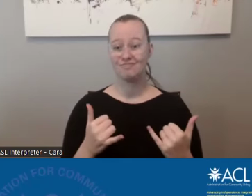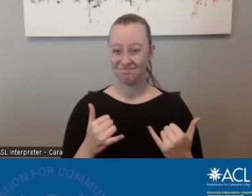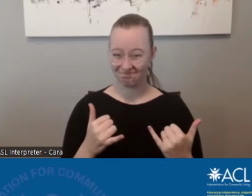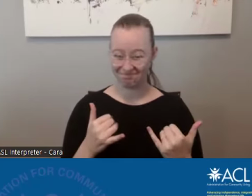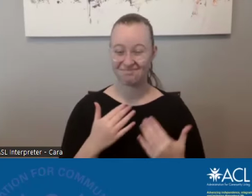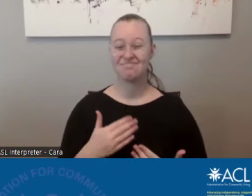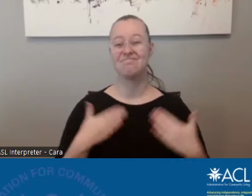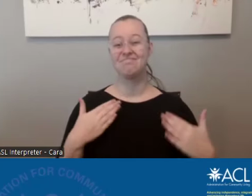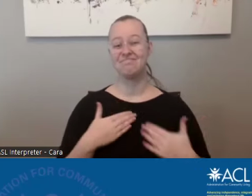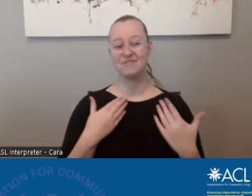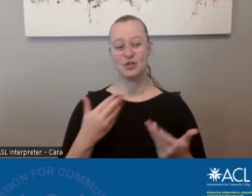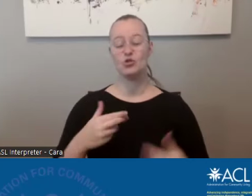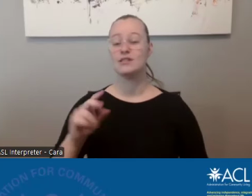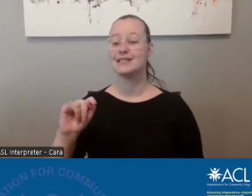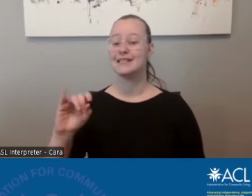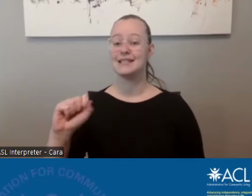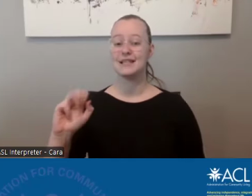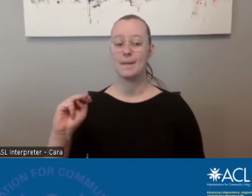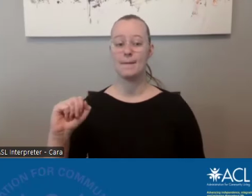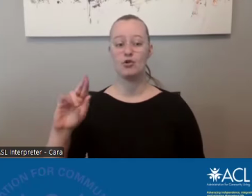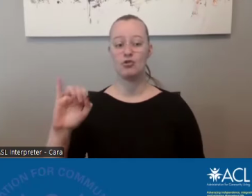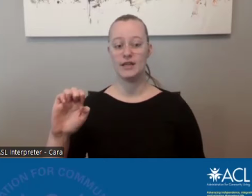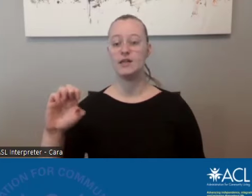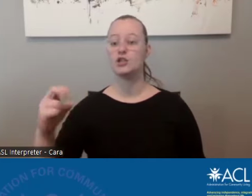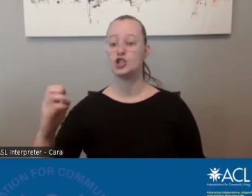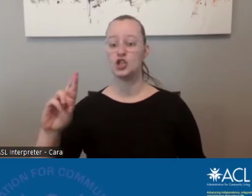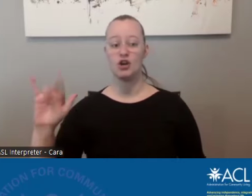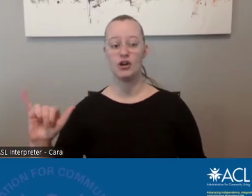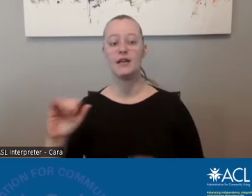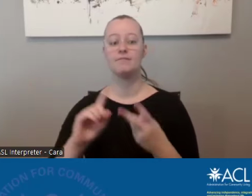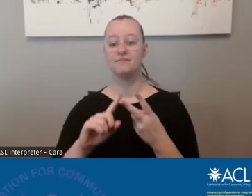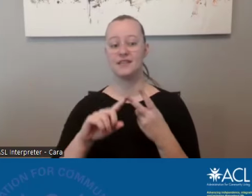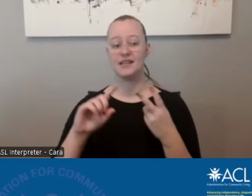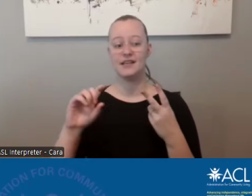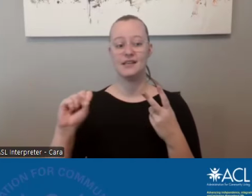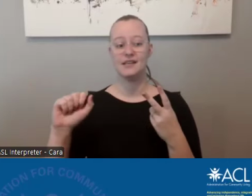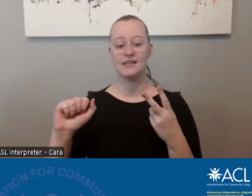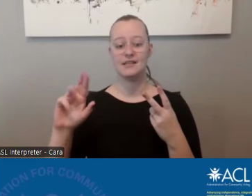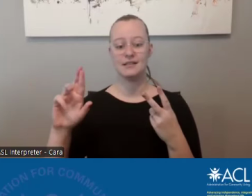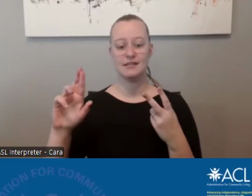Sherry from ASPE and SJ Glenn from DOL, who will be describing the Federal Work group and